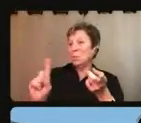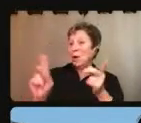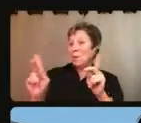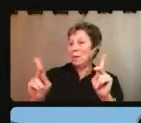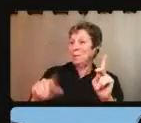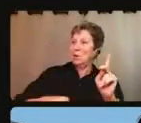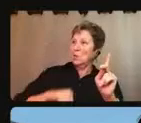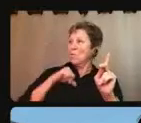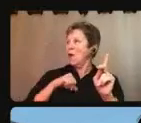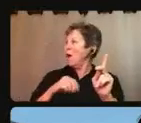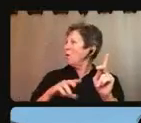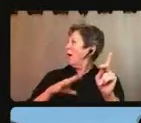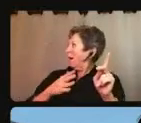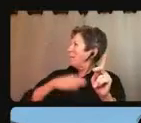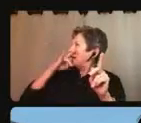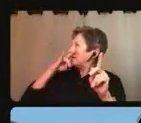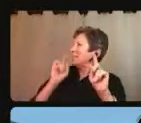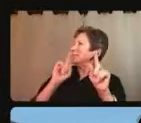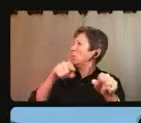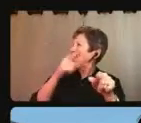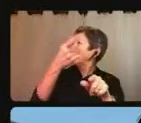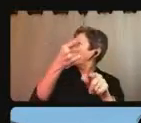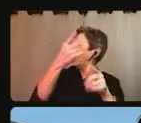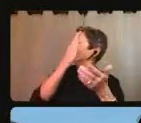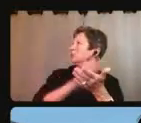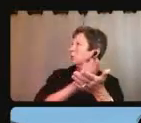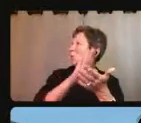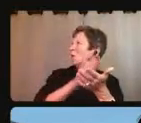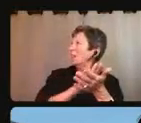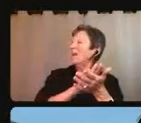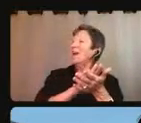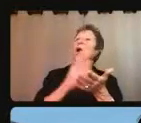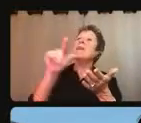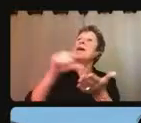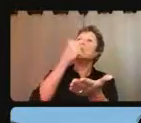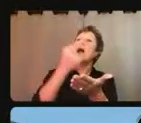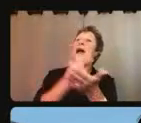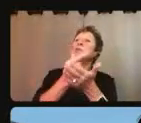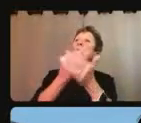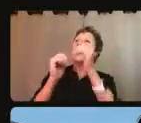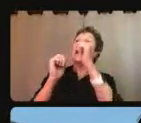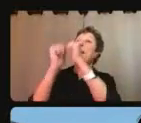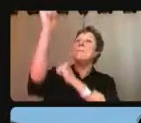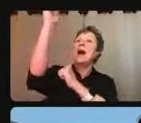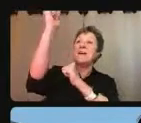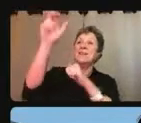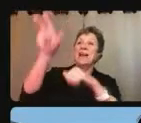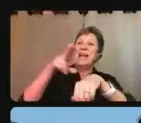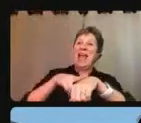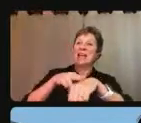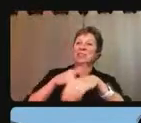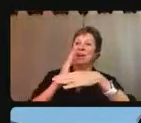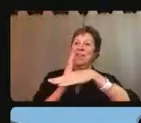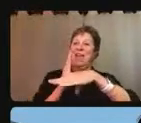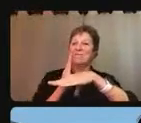WE CAN HAVE A DISTRICT WHERE PARENTS ARE PROUD TO SEND THEIR